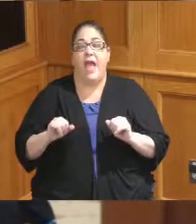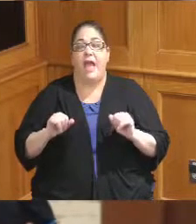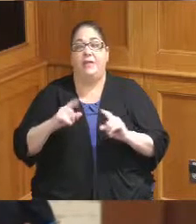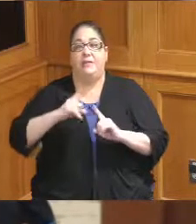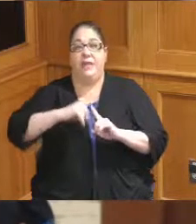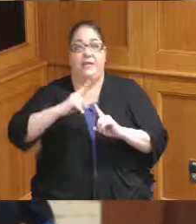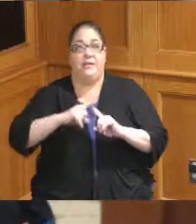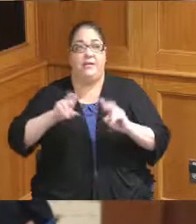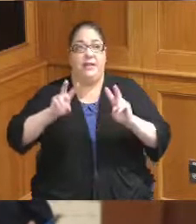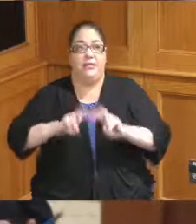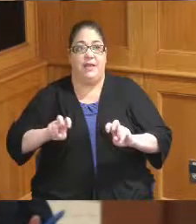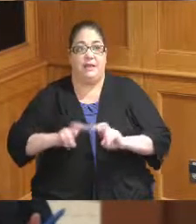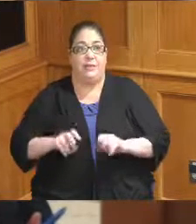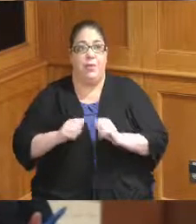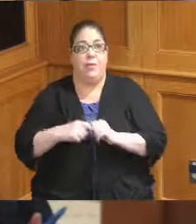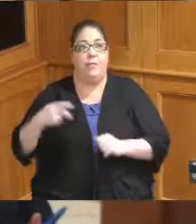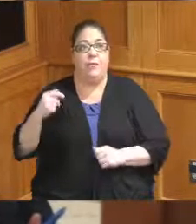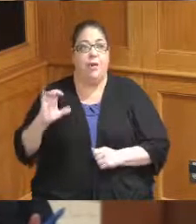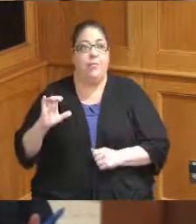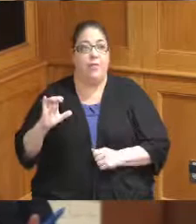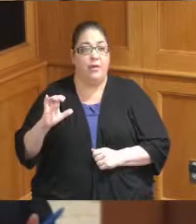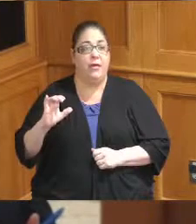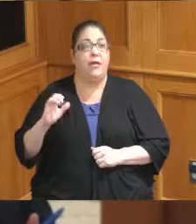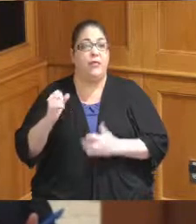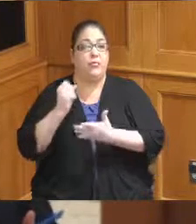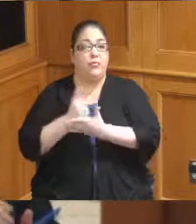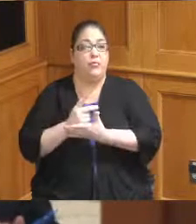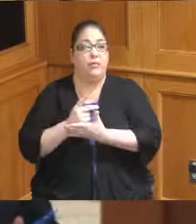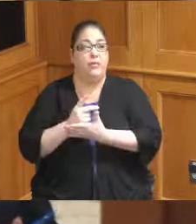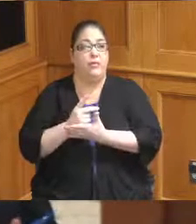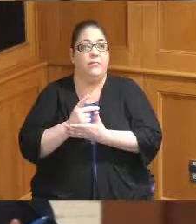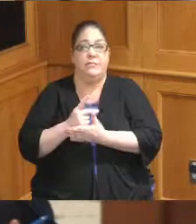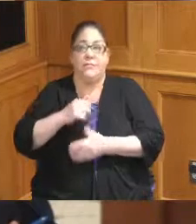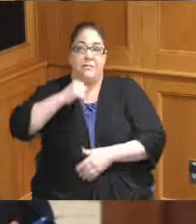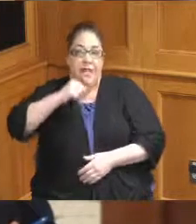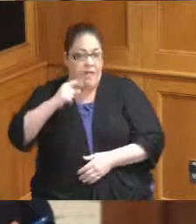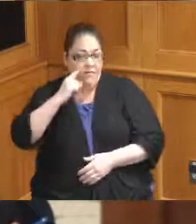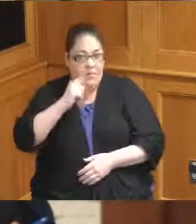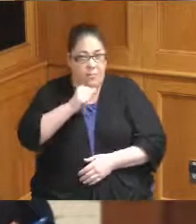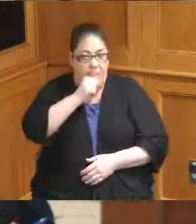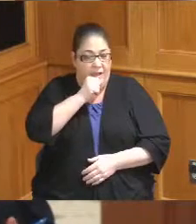pay for the public Improvement again just for the public not for any private side work to